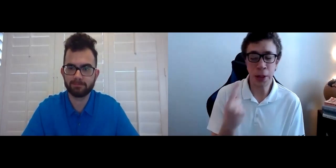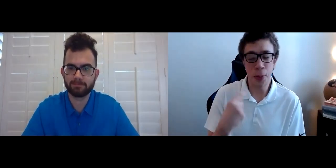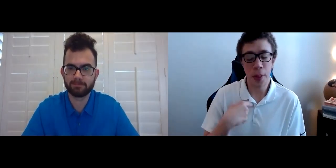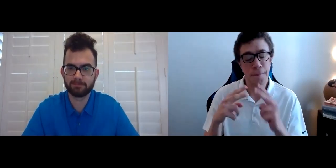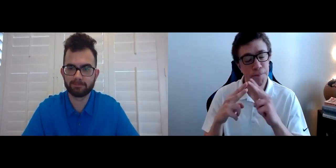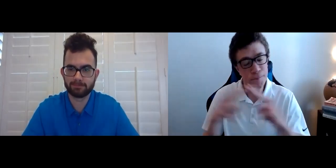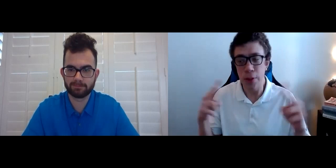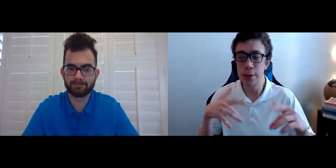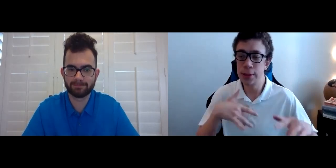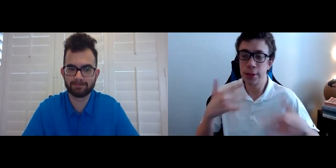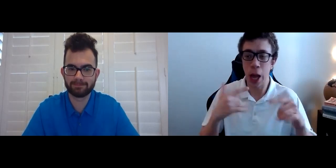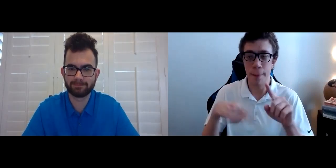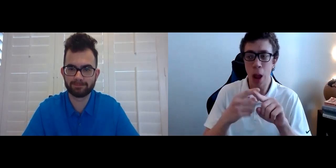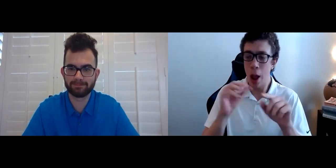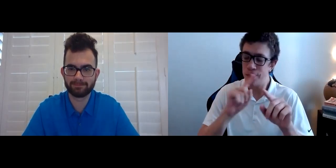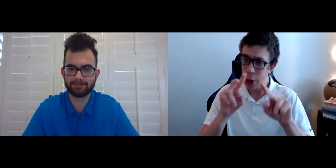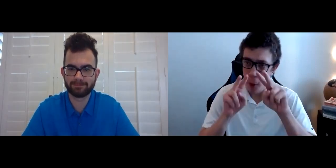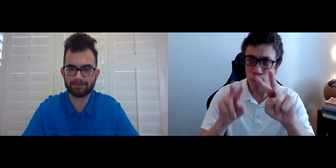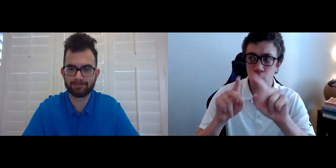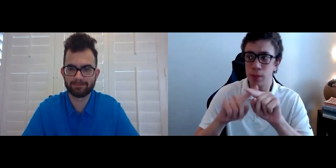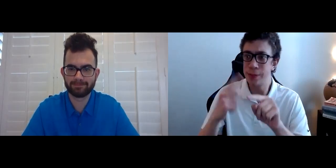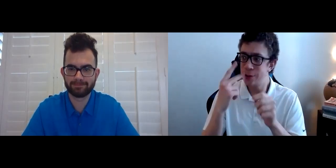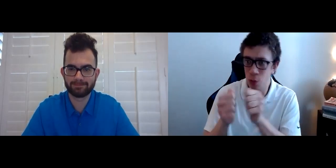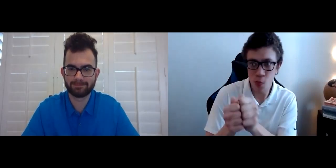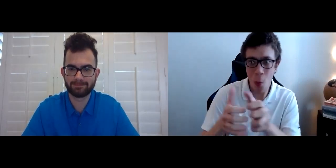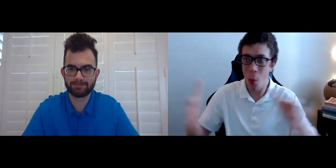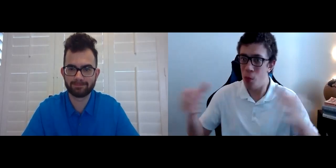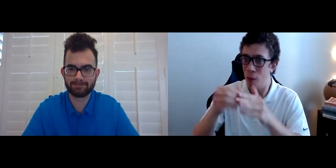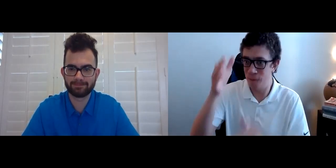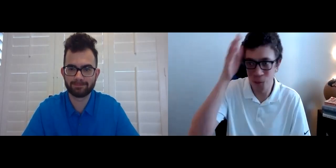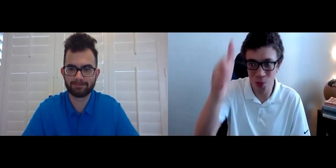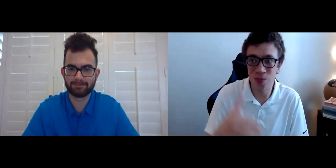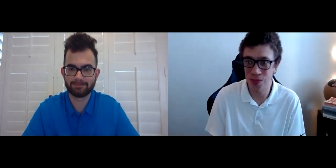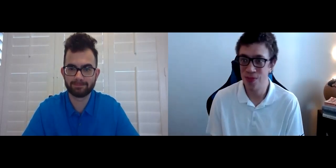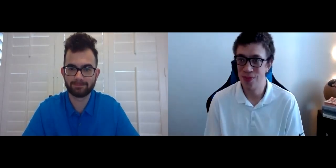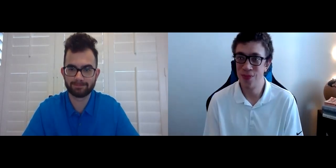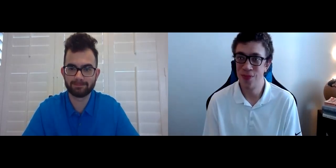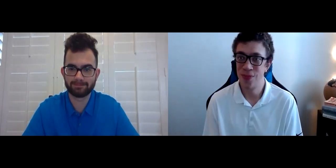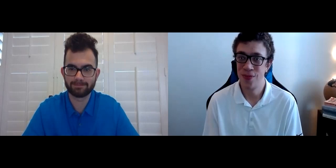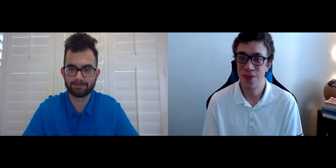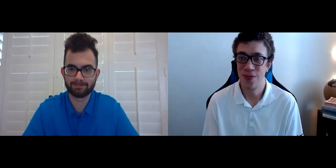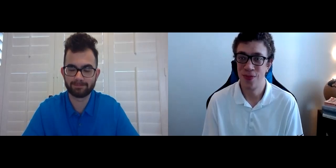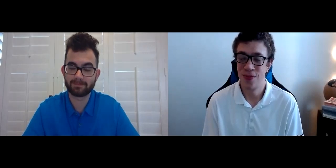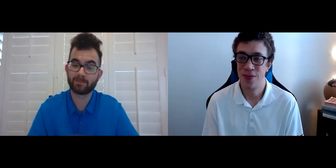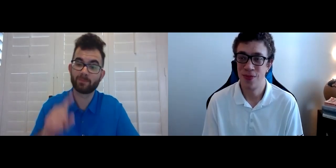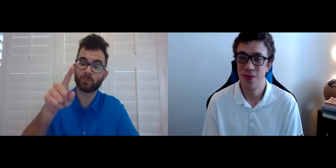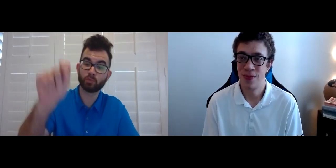Everyone pays the card and the payment process automatically. SWIPS is something we're very excited about and looking